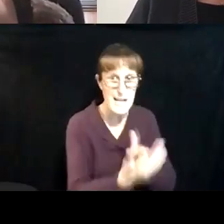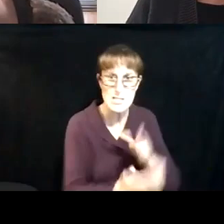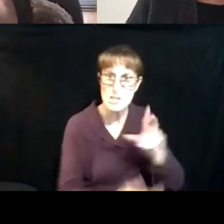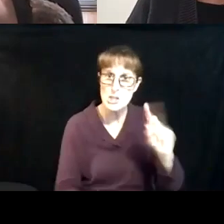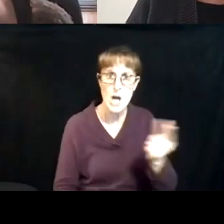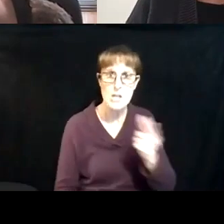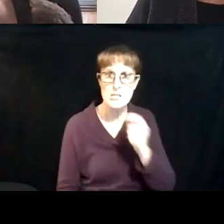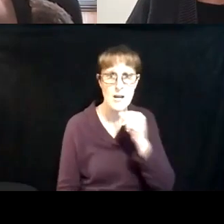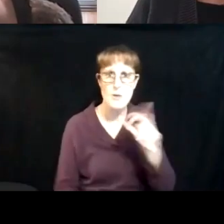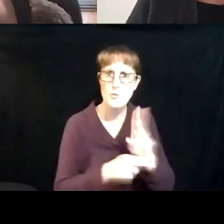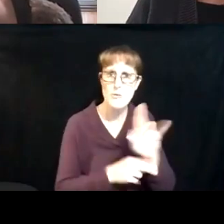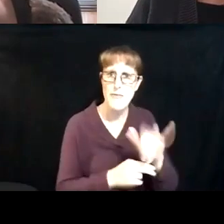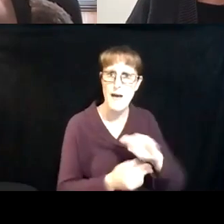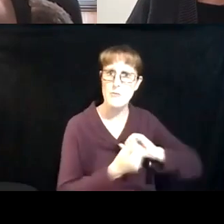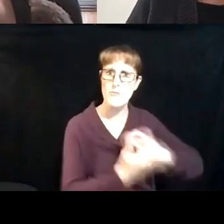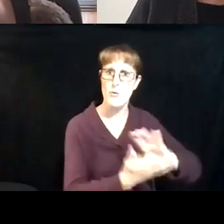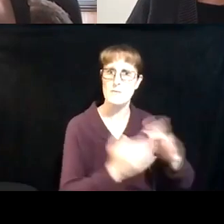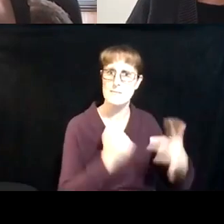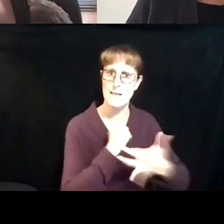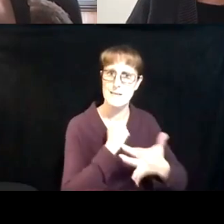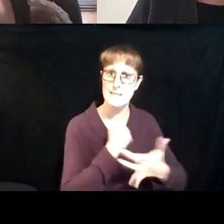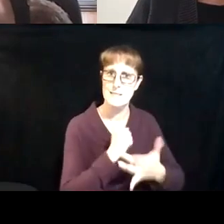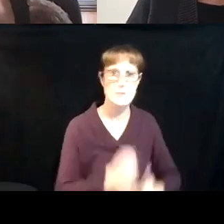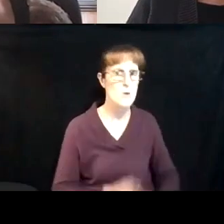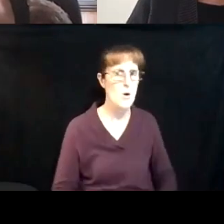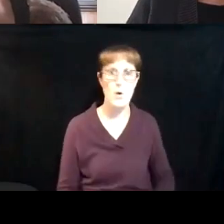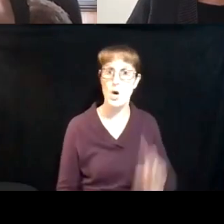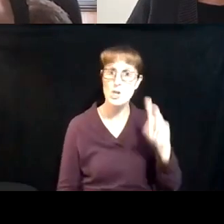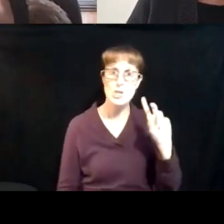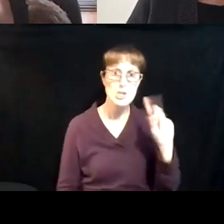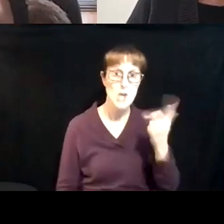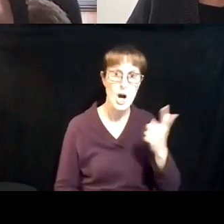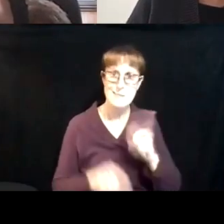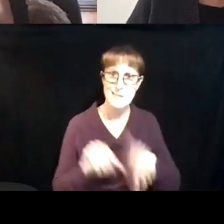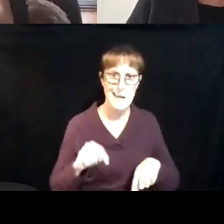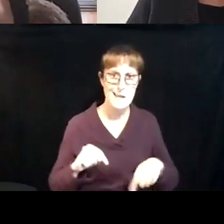Dogs don't have insight. But does that mean we mistreat dogs?